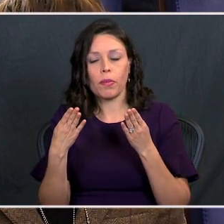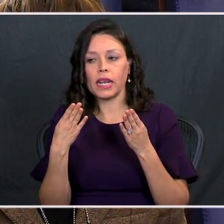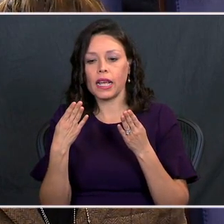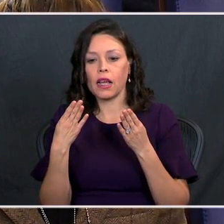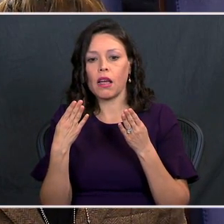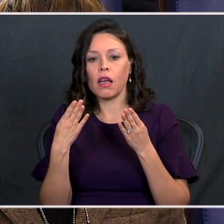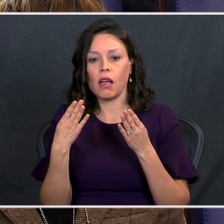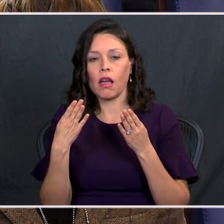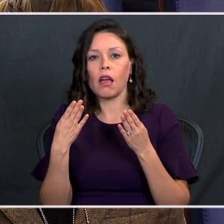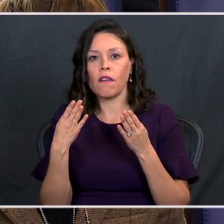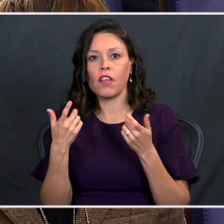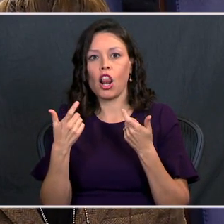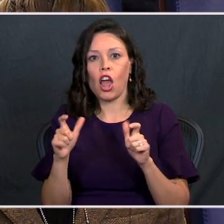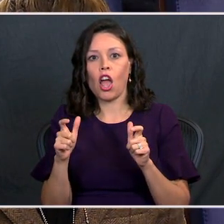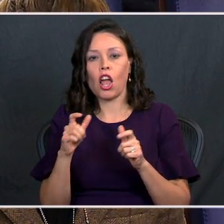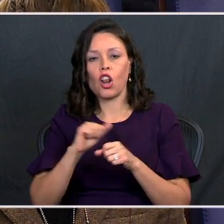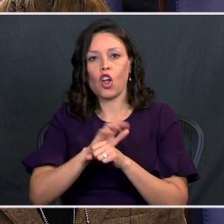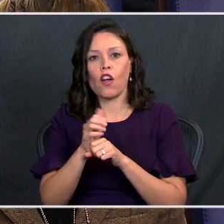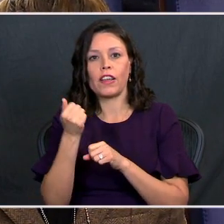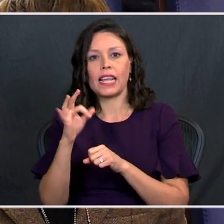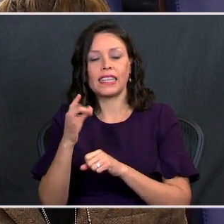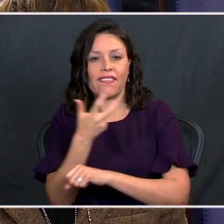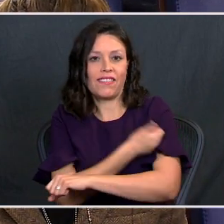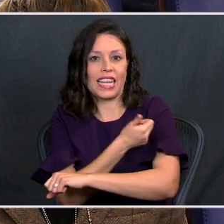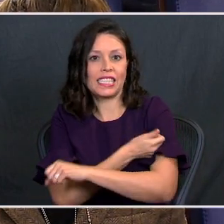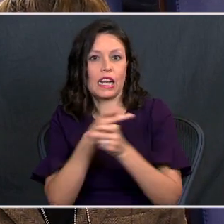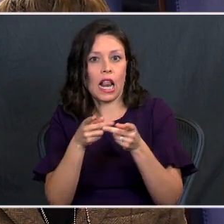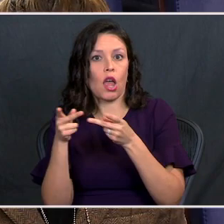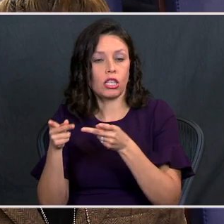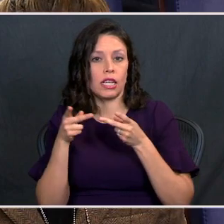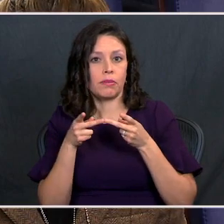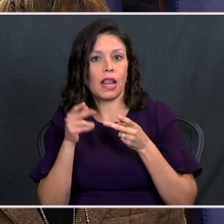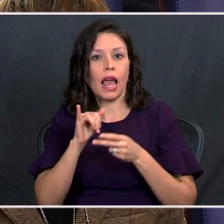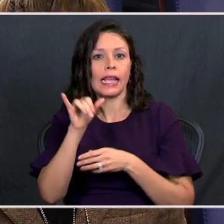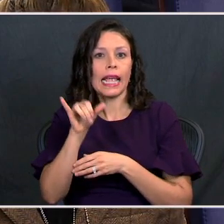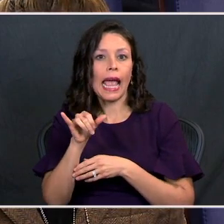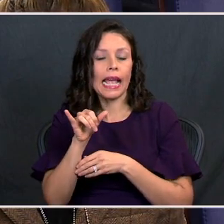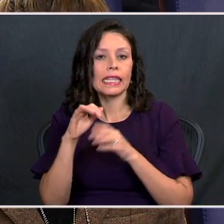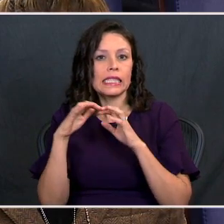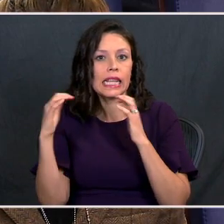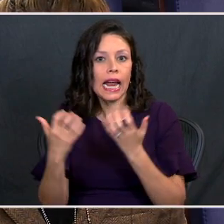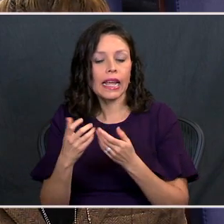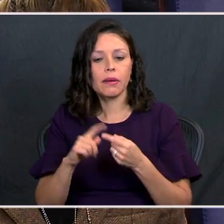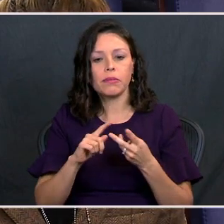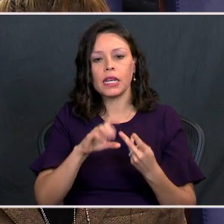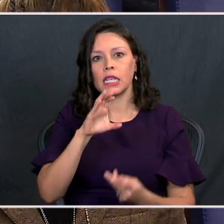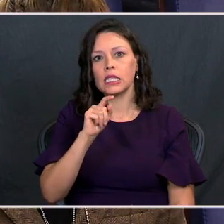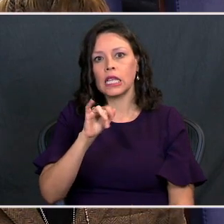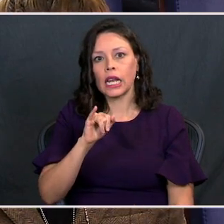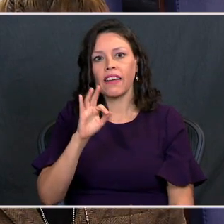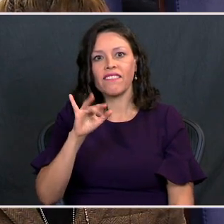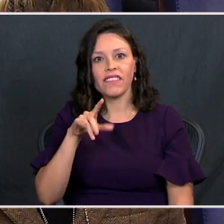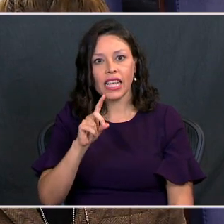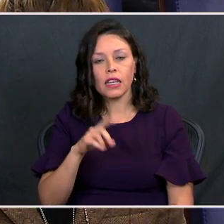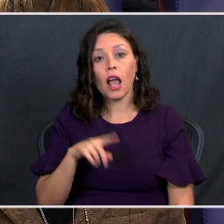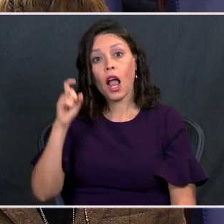of large COVID-19 vaccination sites at Yankee Stadium, at Citi Field. Governor Cuomo has said the state